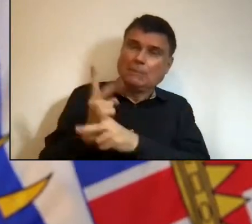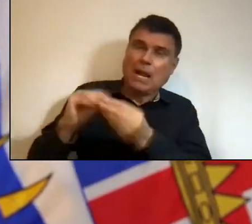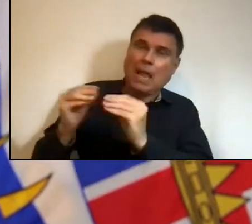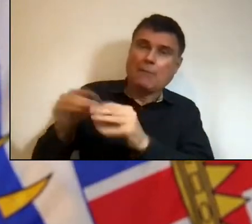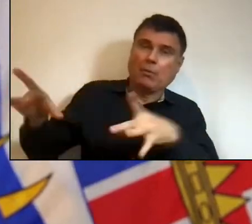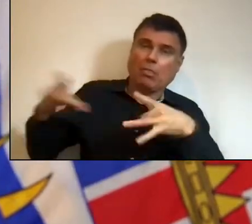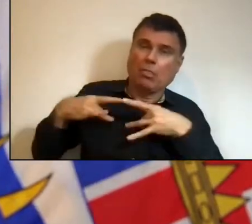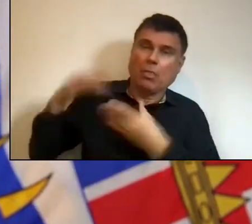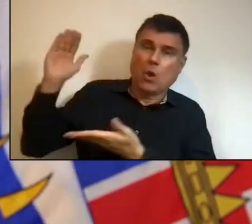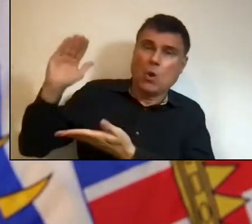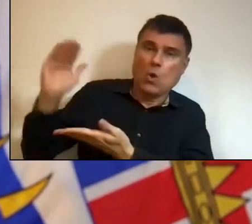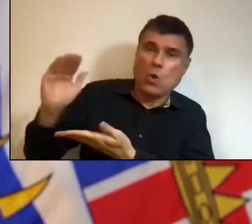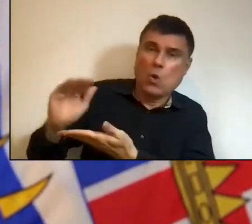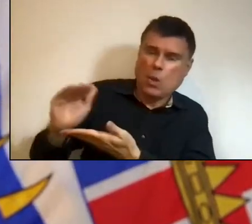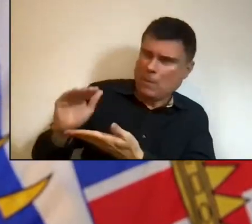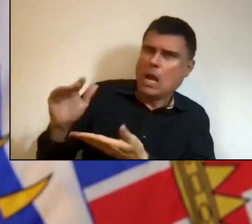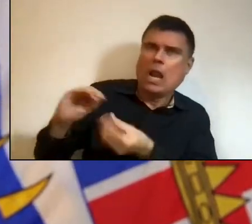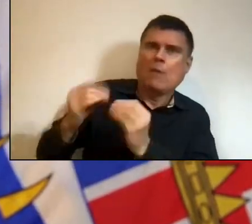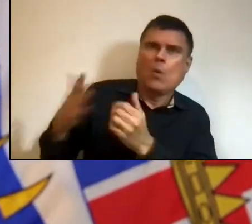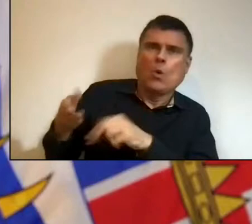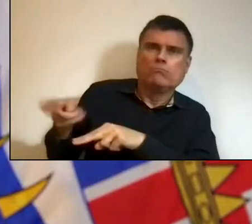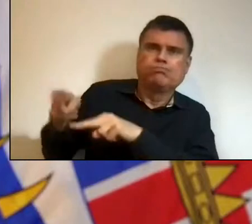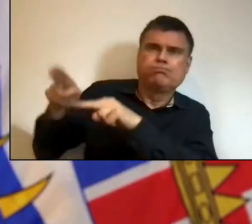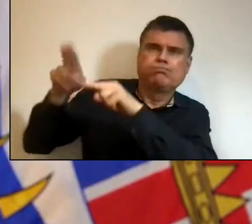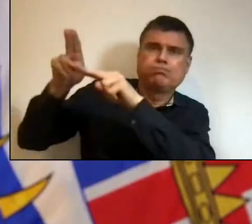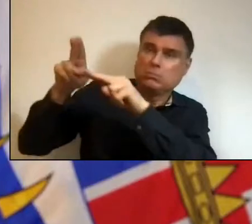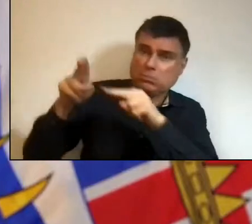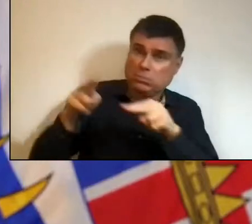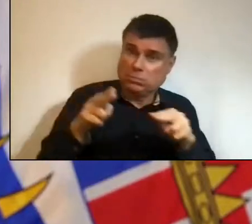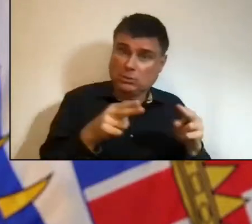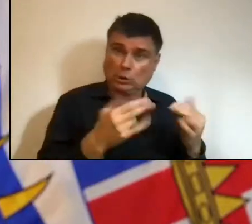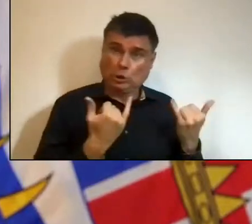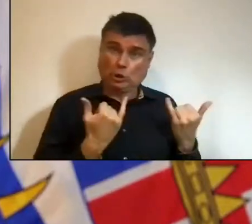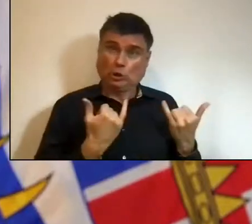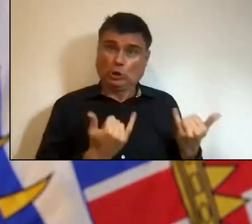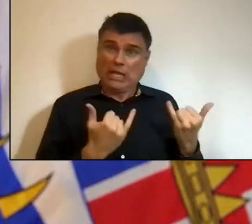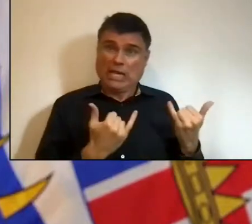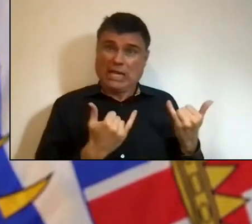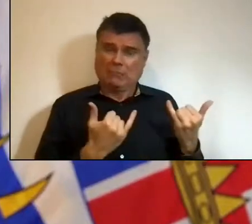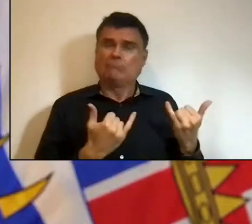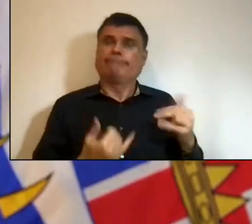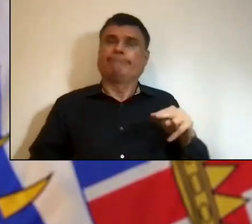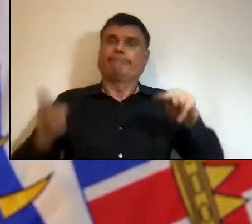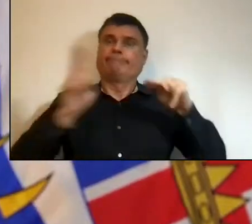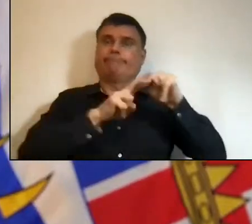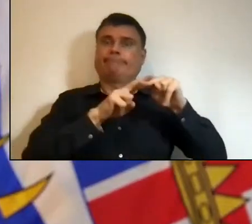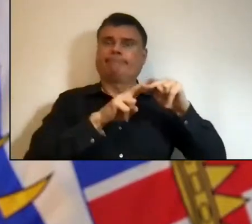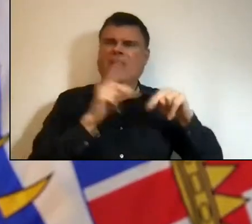were at the case level sleeper. Her dog before today. We're